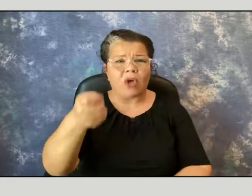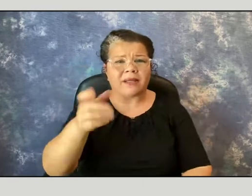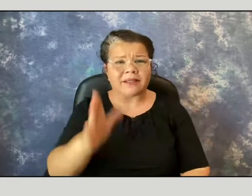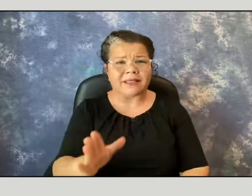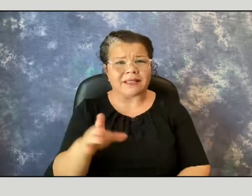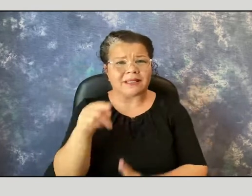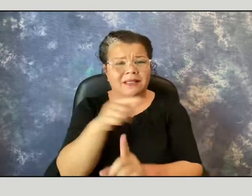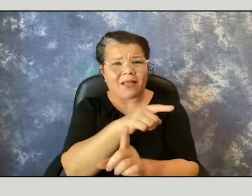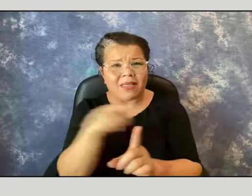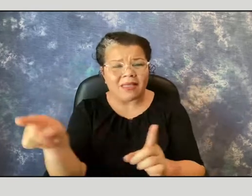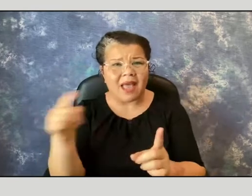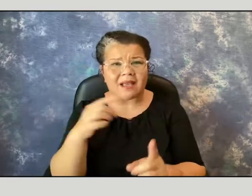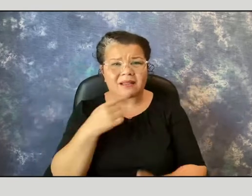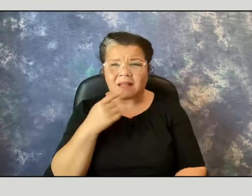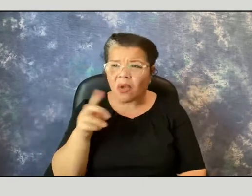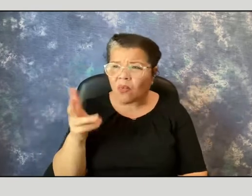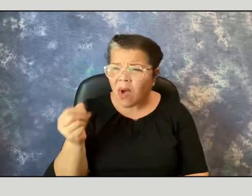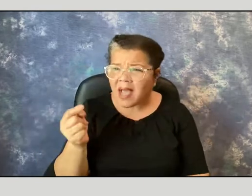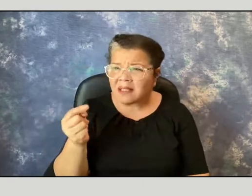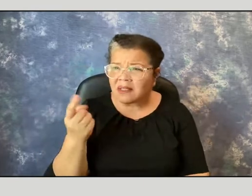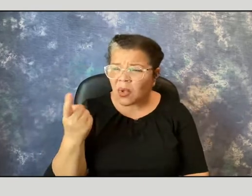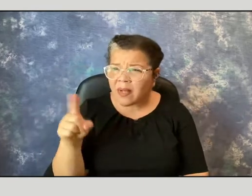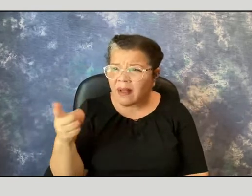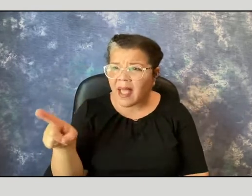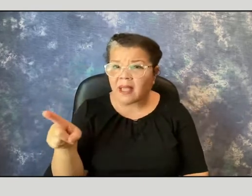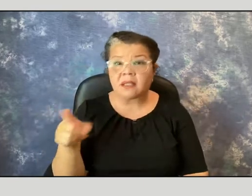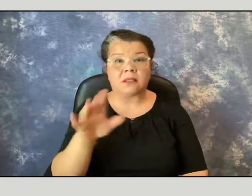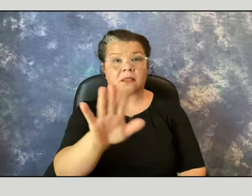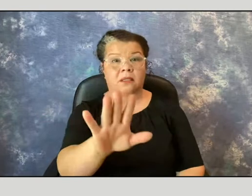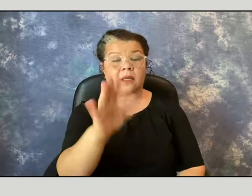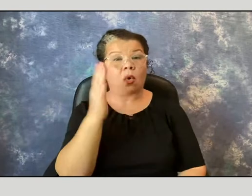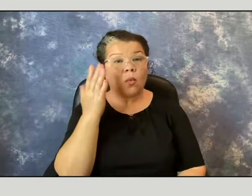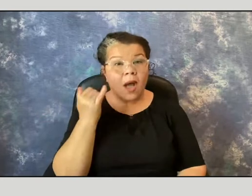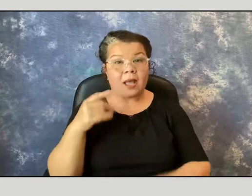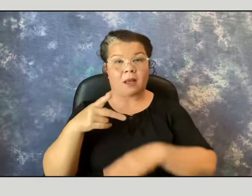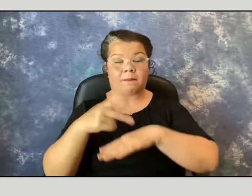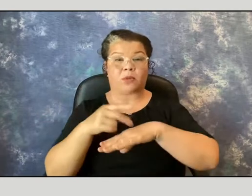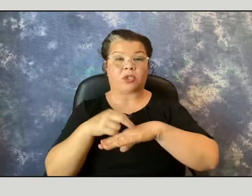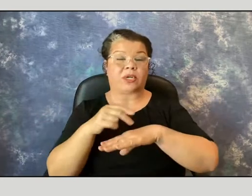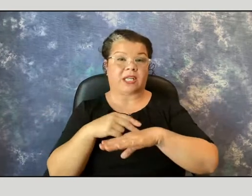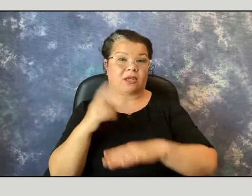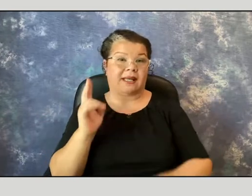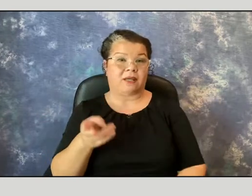Because Puerto Rican history, and not just Puerto Rican, but the history of the US colonies,